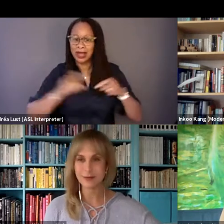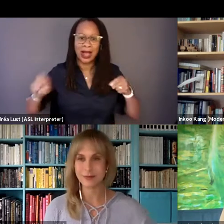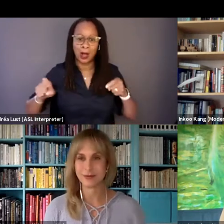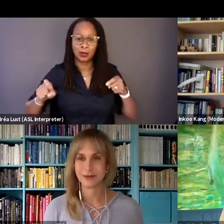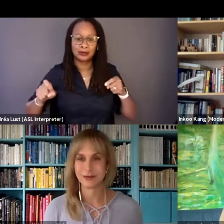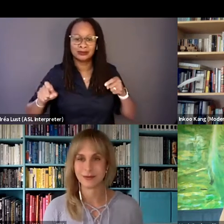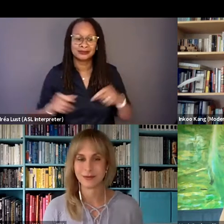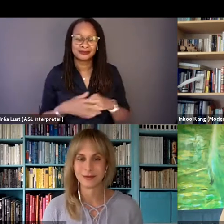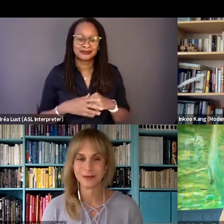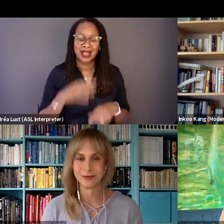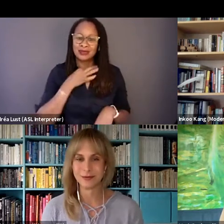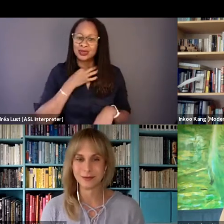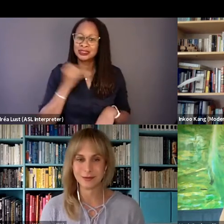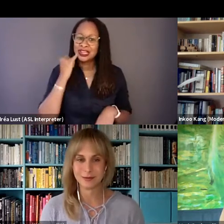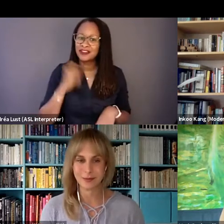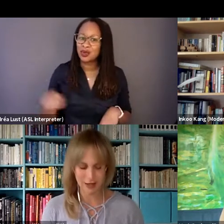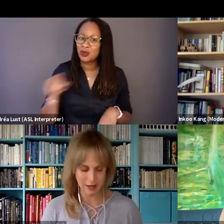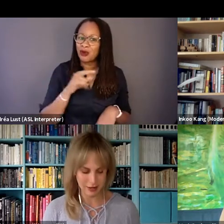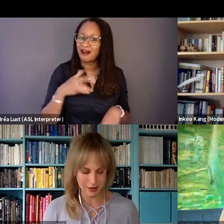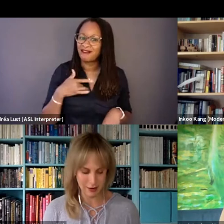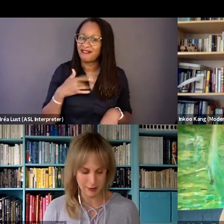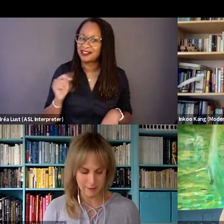I guess I was wondering if you guys also thought of it that way.